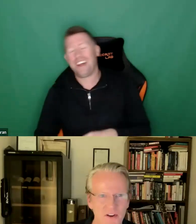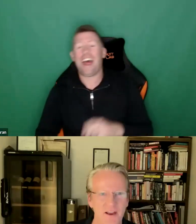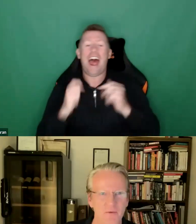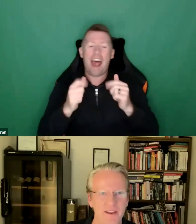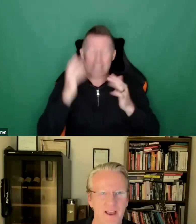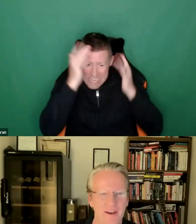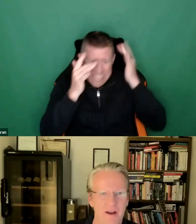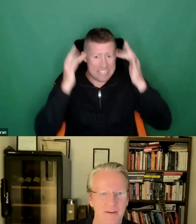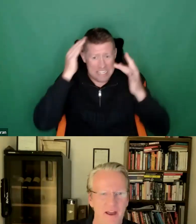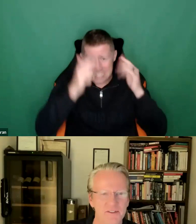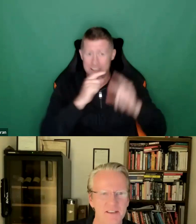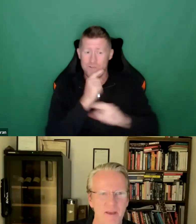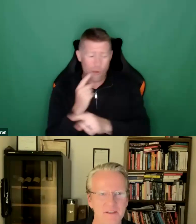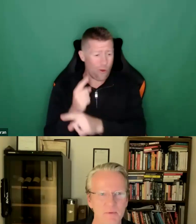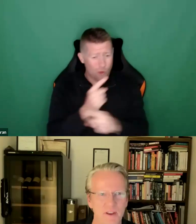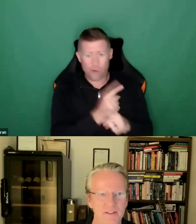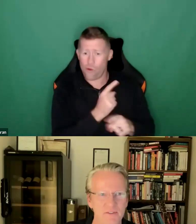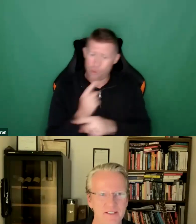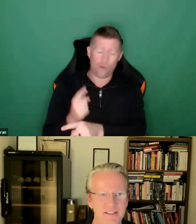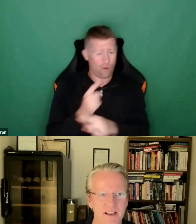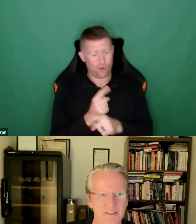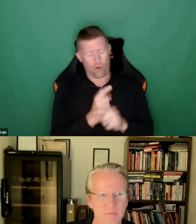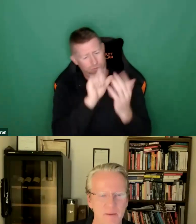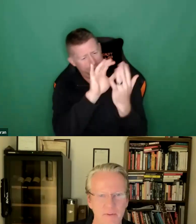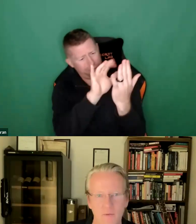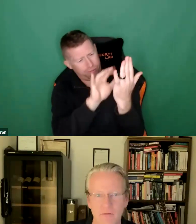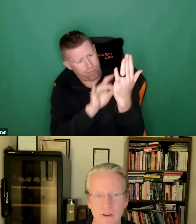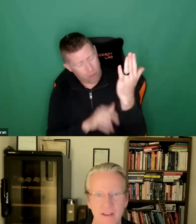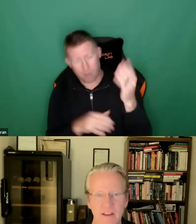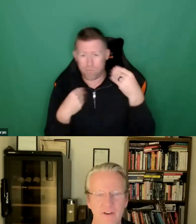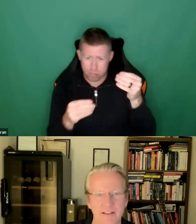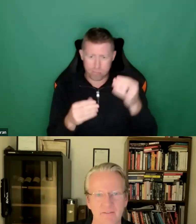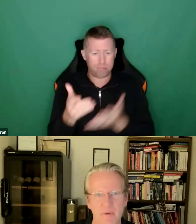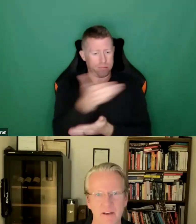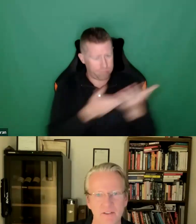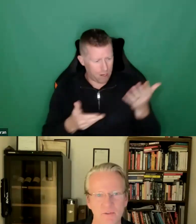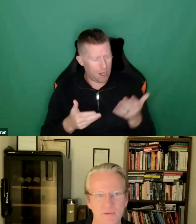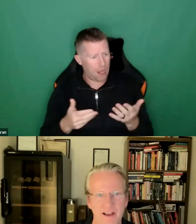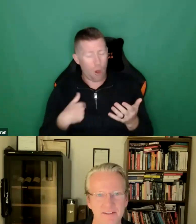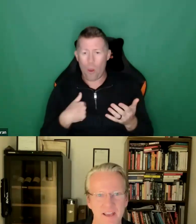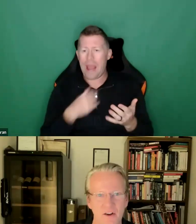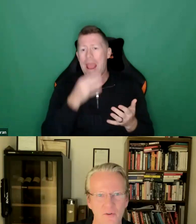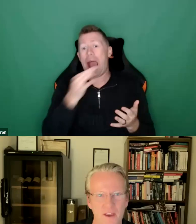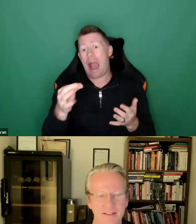Sarah. -- Sharon. After all of this thinking and work